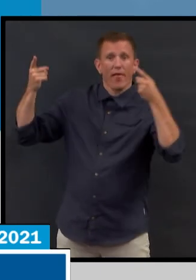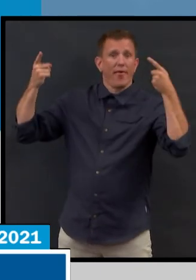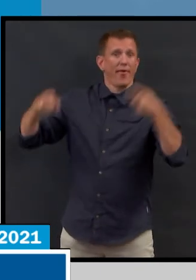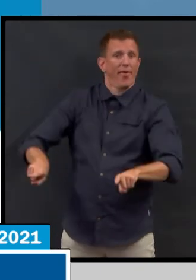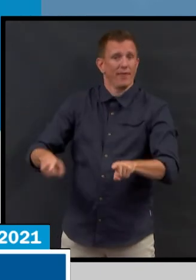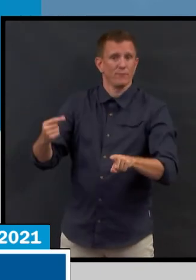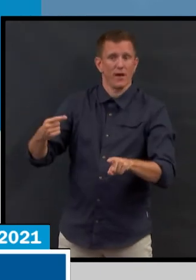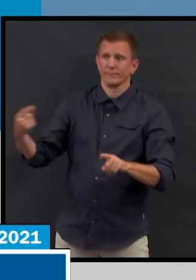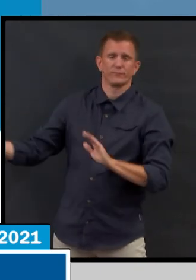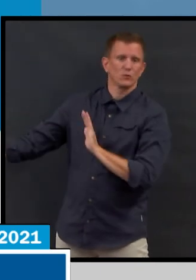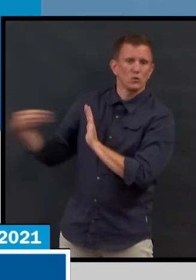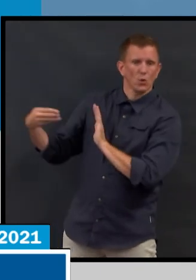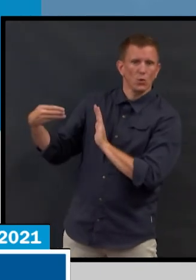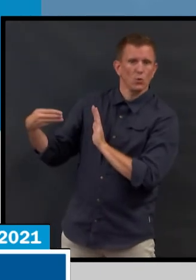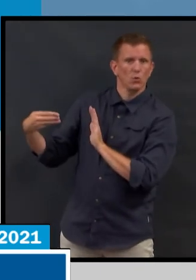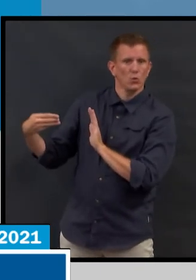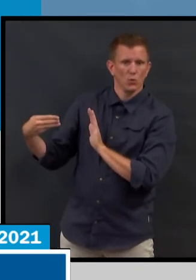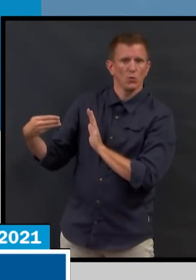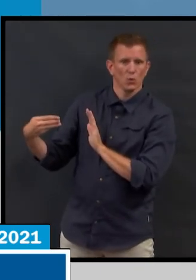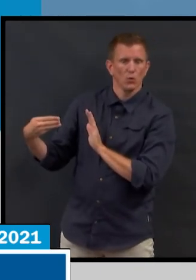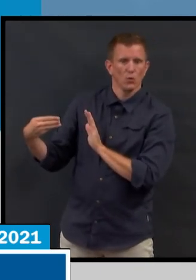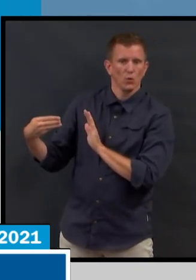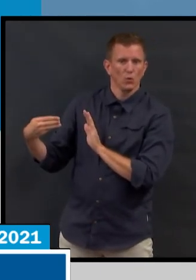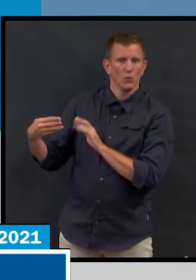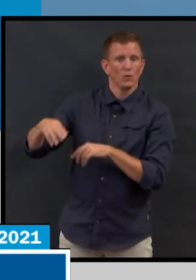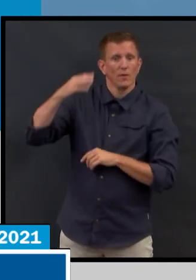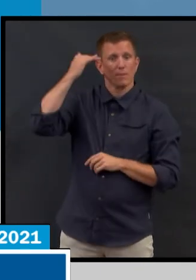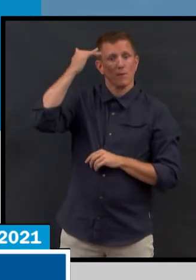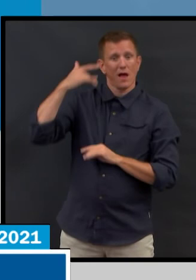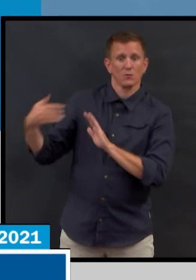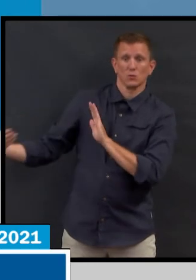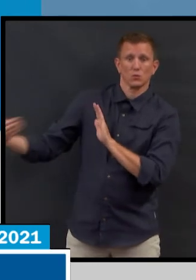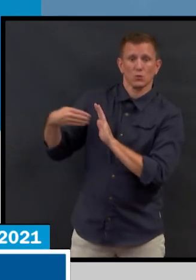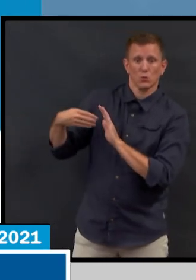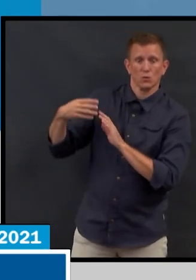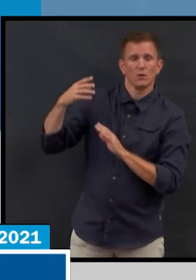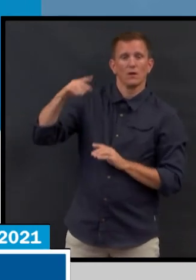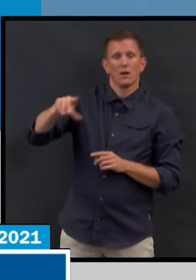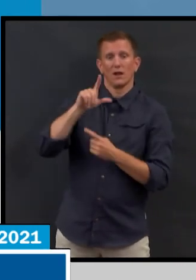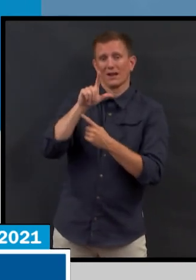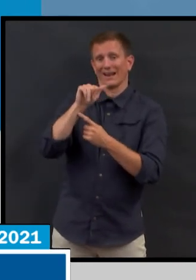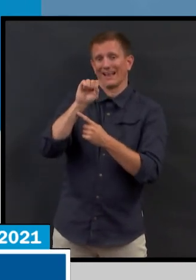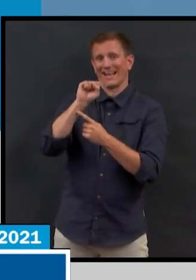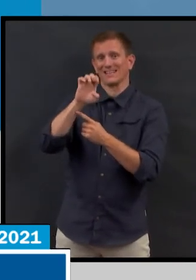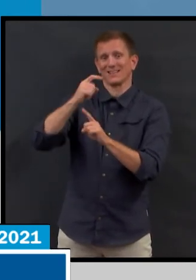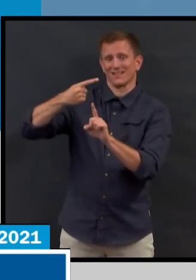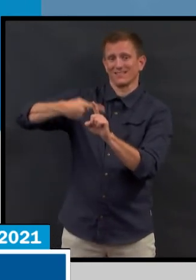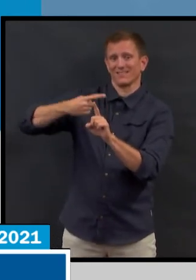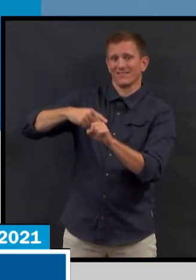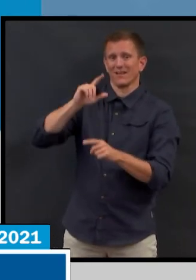least the leasi of the land had a right of first refusal on the land with the owner and uh so we we